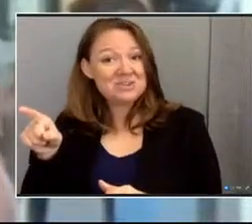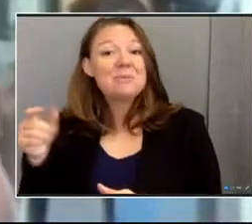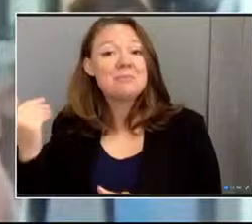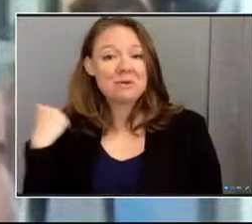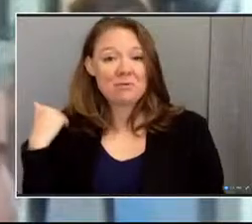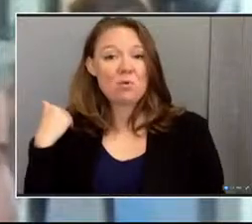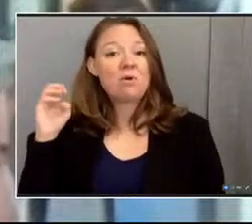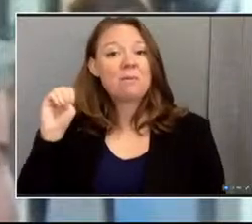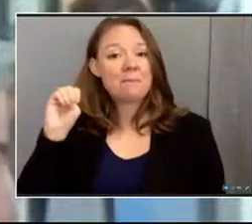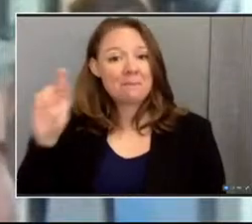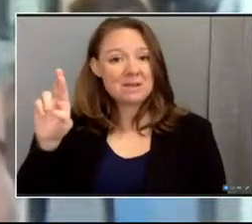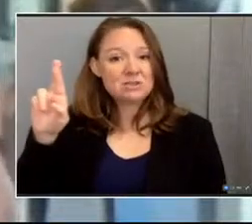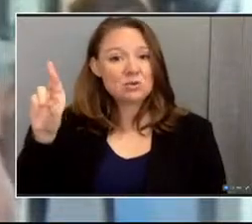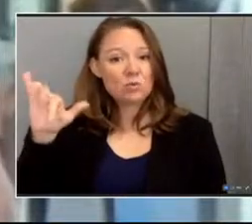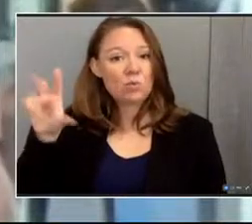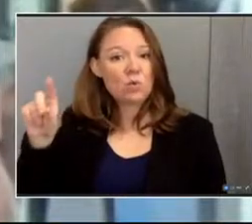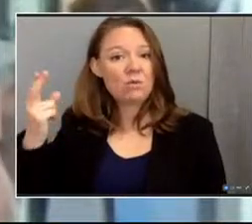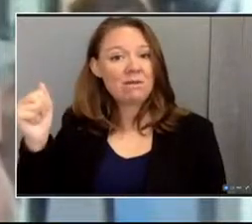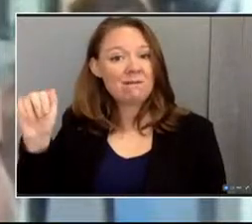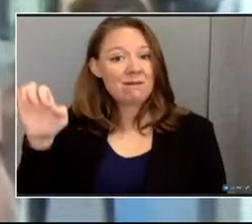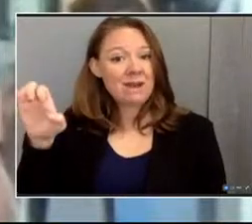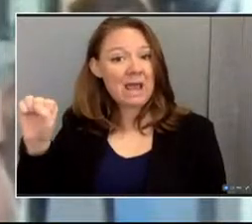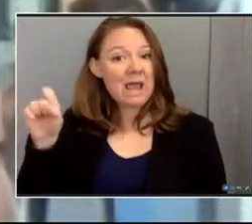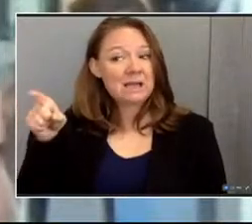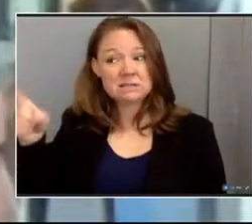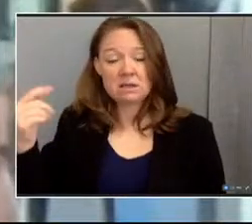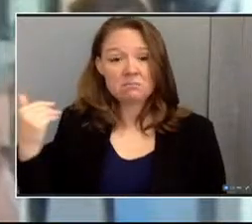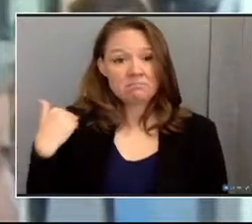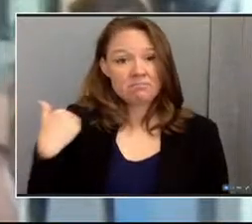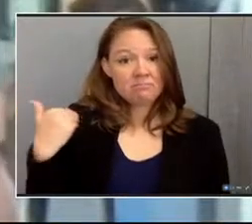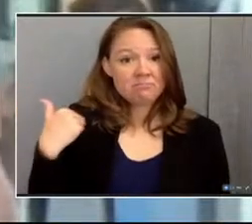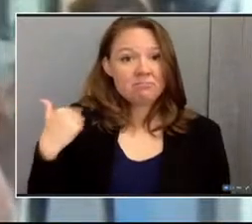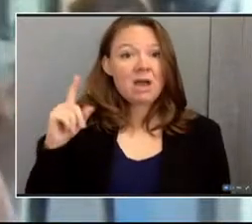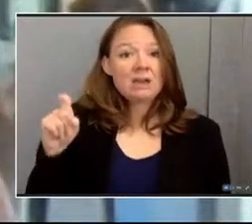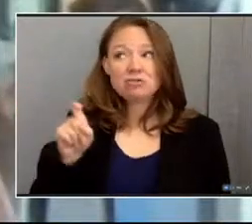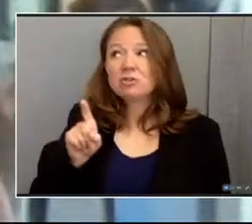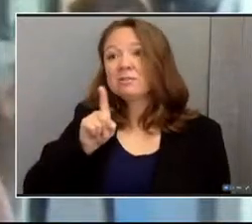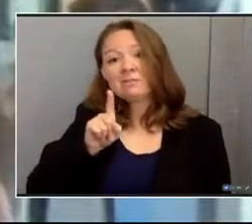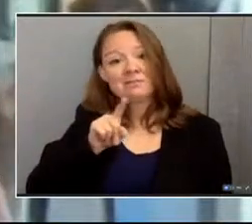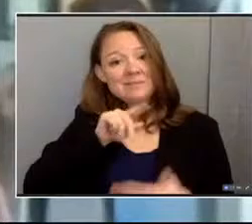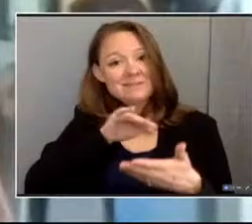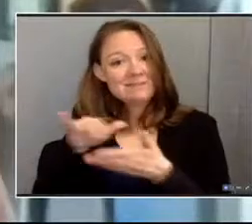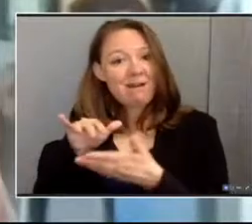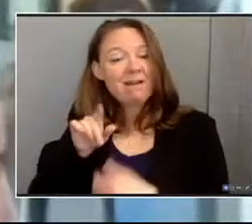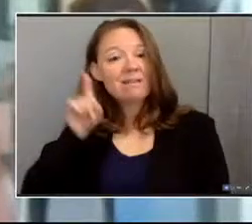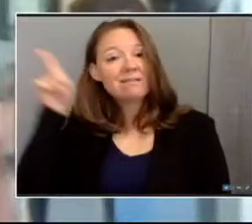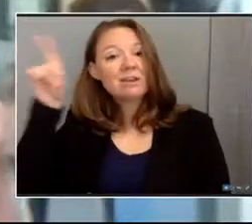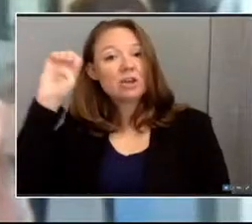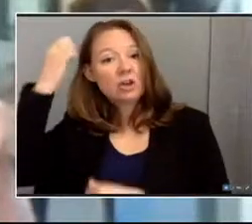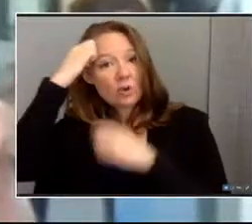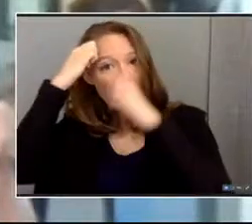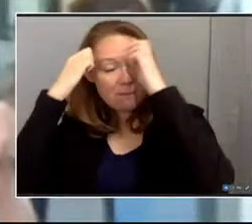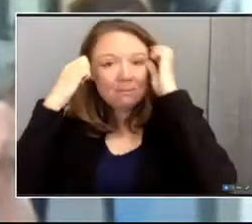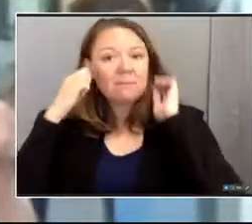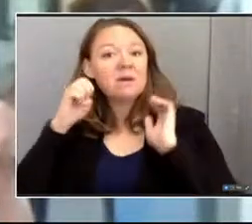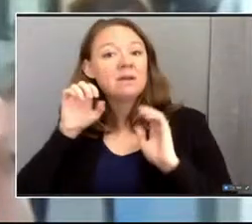over in Europe. A trend that was going along with people of color whether in study or performance,